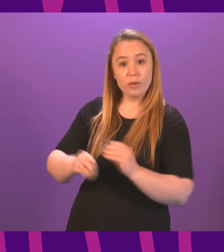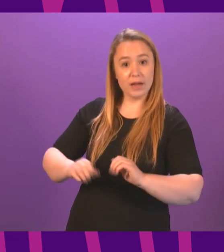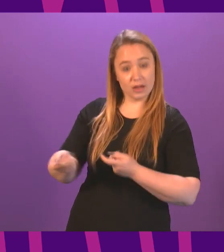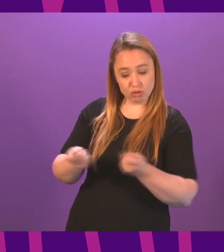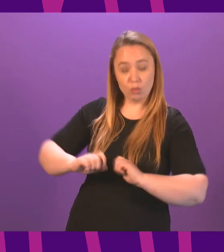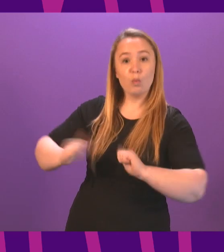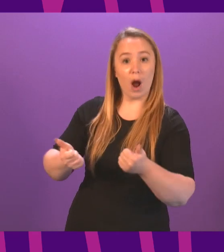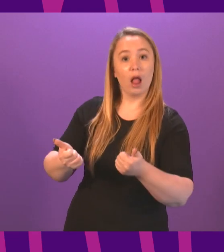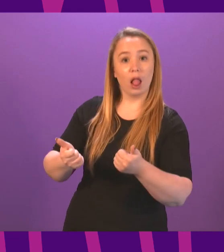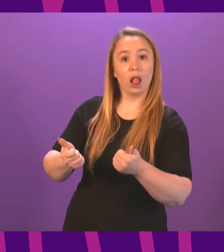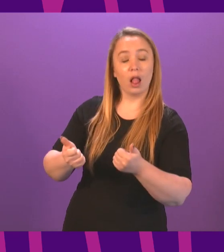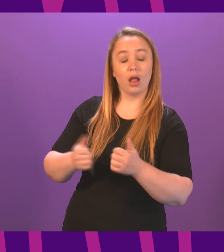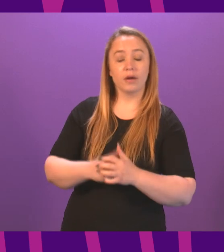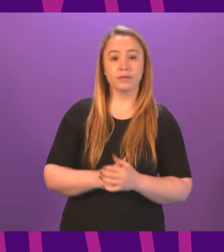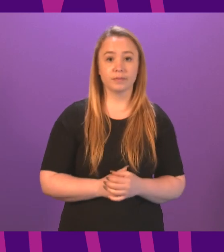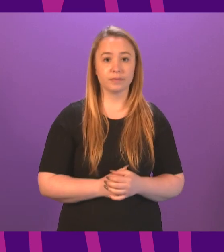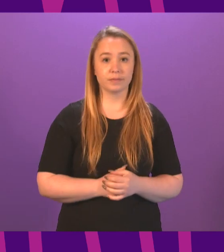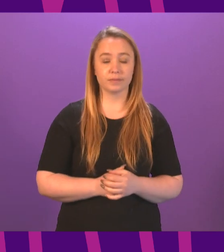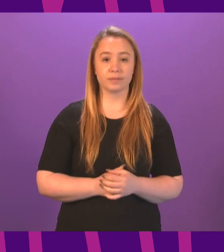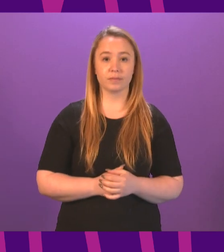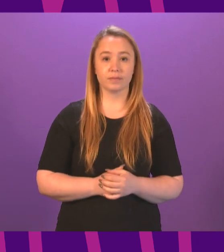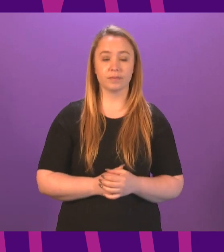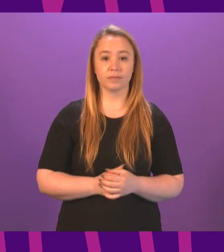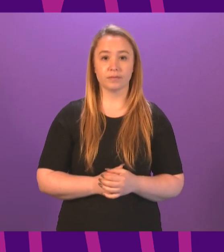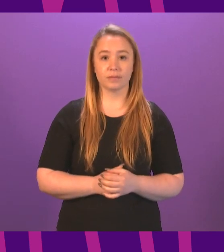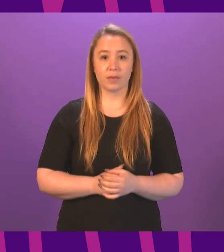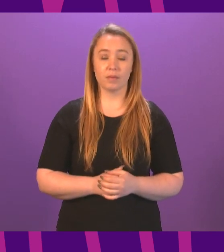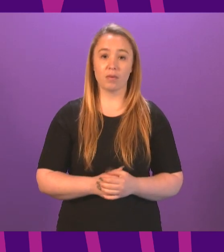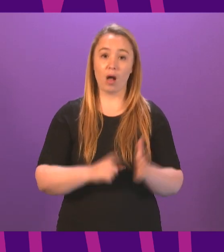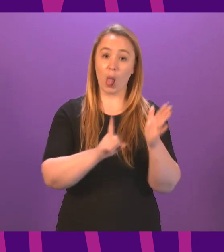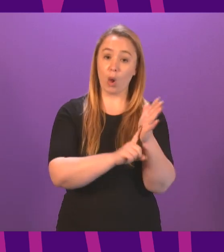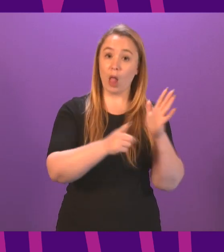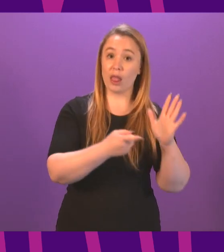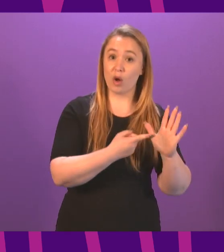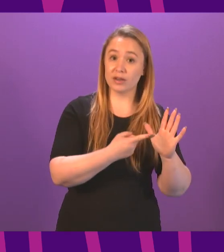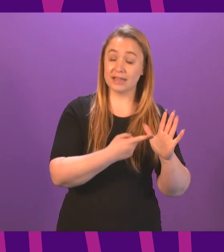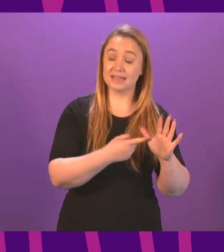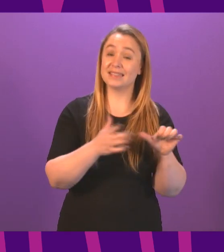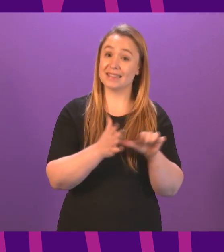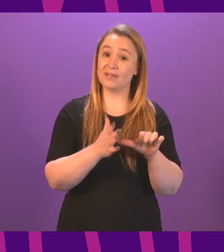I know how difficult things will be for the local authority areas going into level 4 tomorrow,